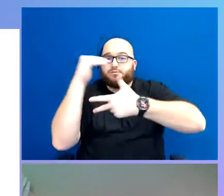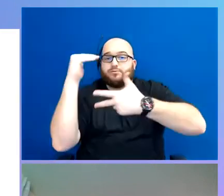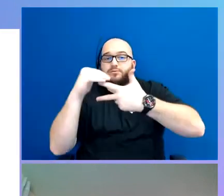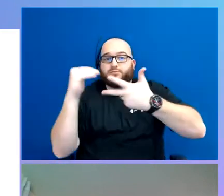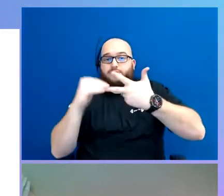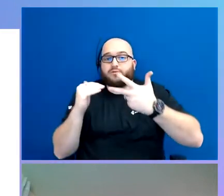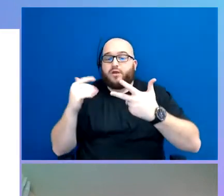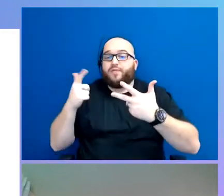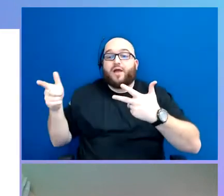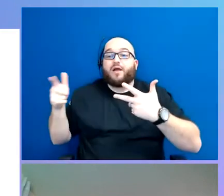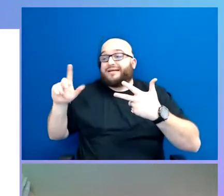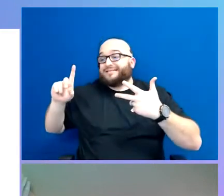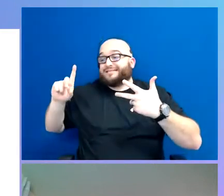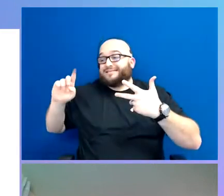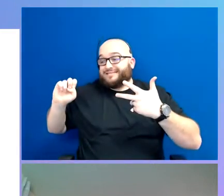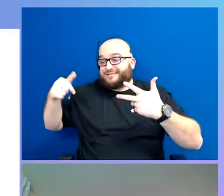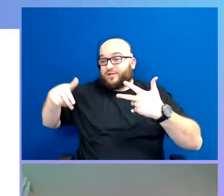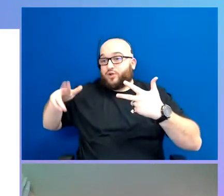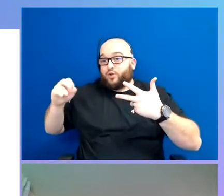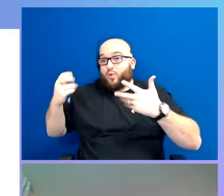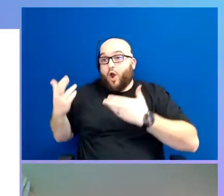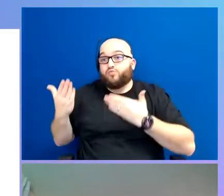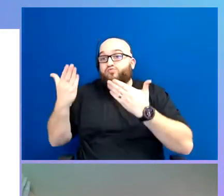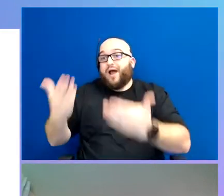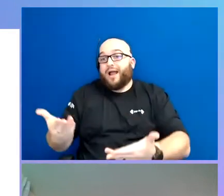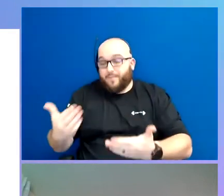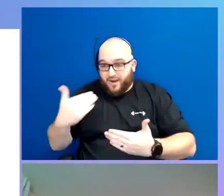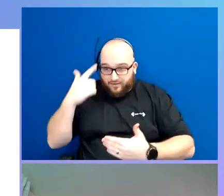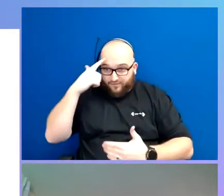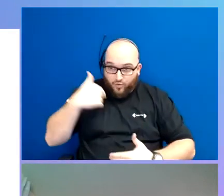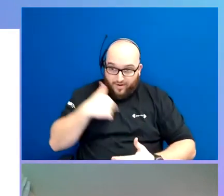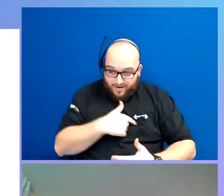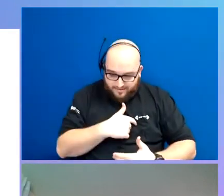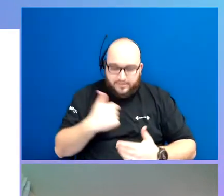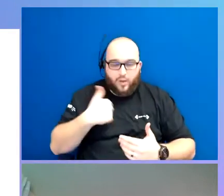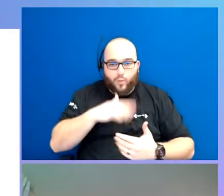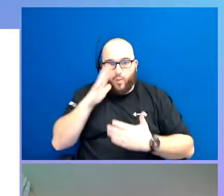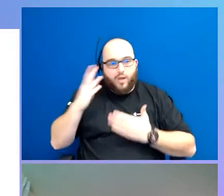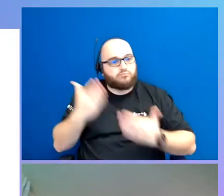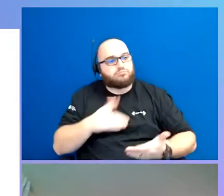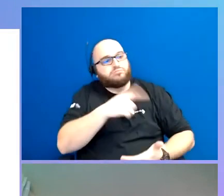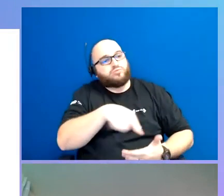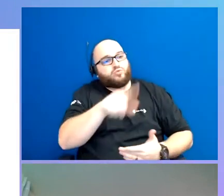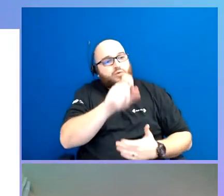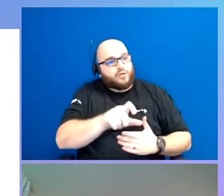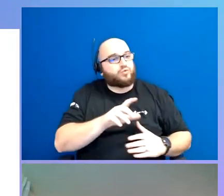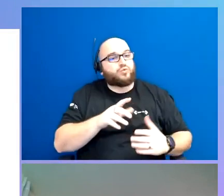from DK, uh, people go and uh, go through them, um, uh, at